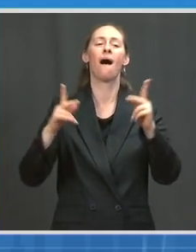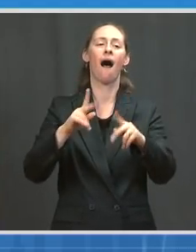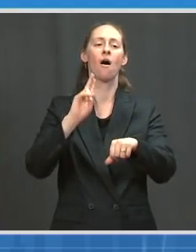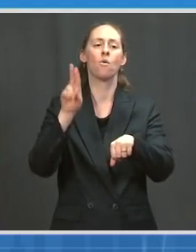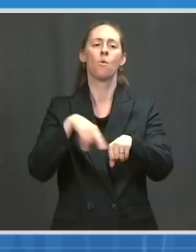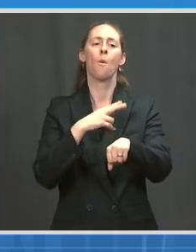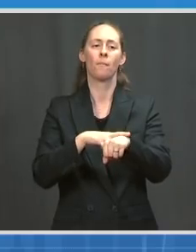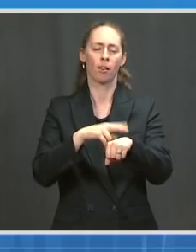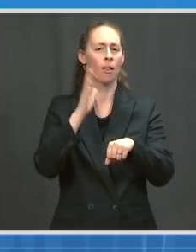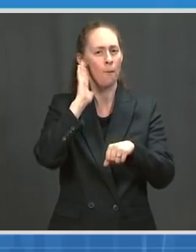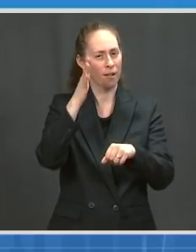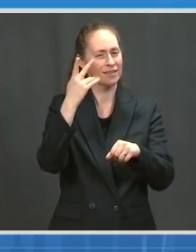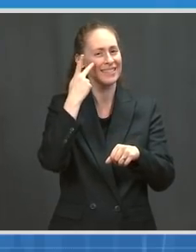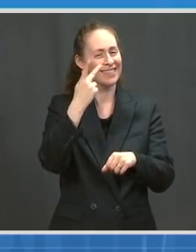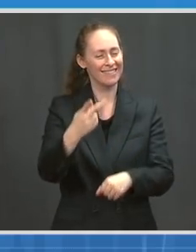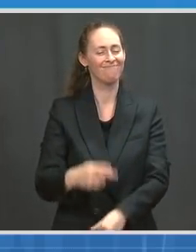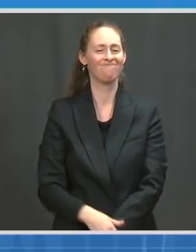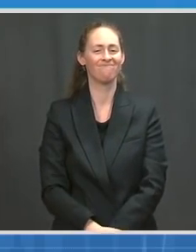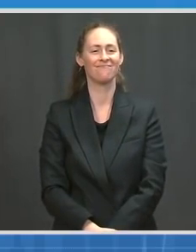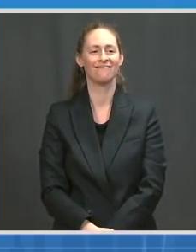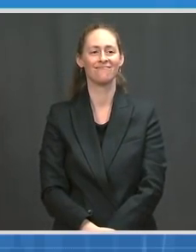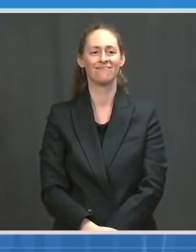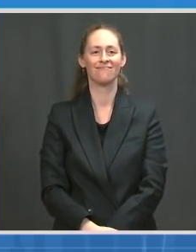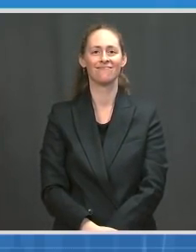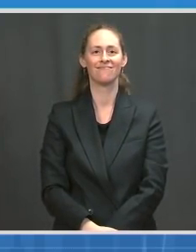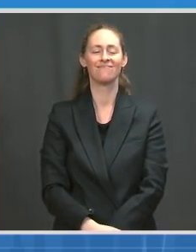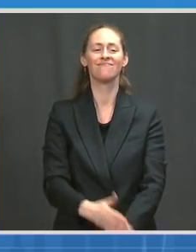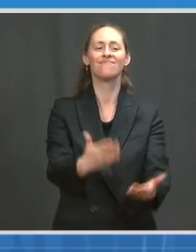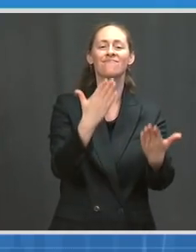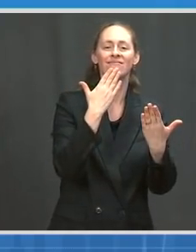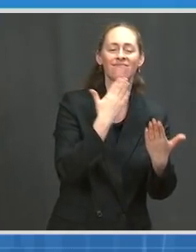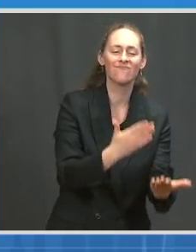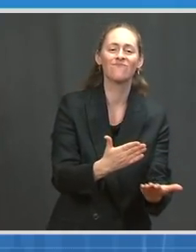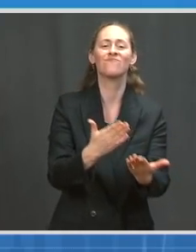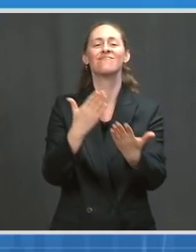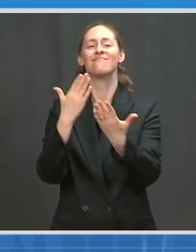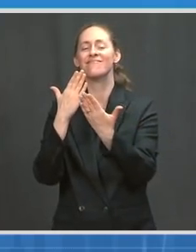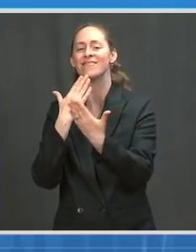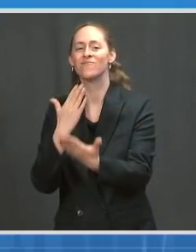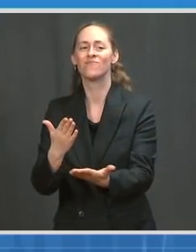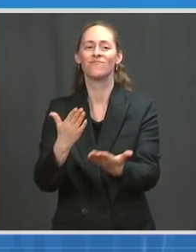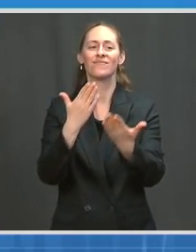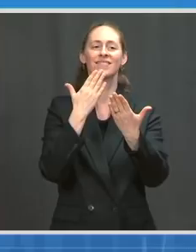Mr. Slavitt: Great. Let me close with my thanks, my encouragement for everybody to get vaccinated,